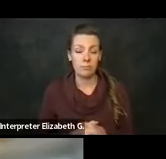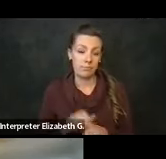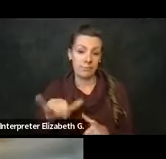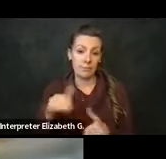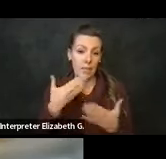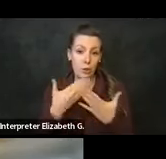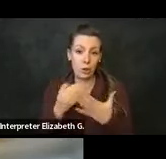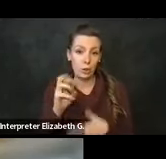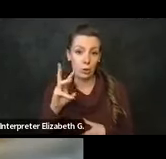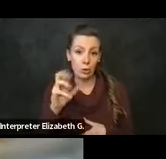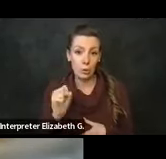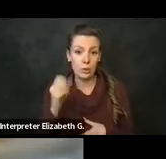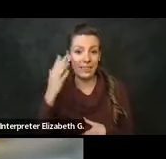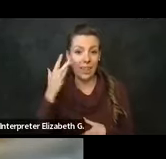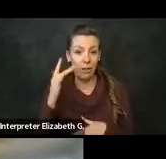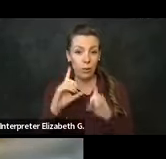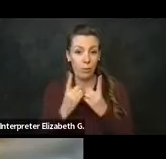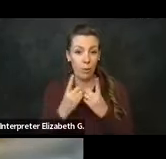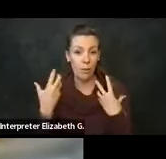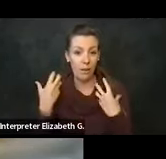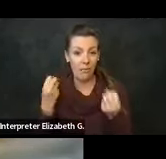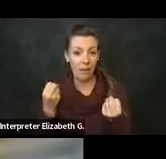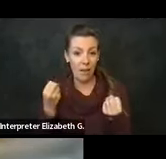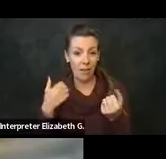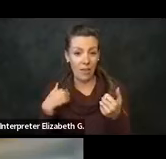The California Department of Health came out with a modification to the Mase